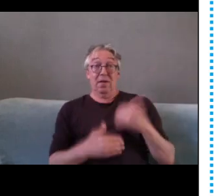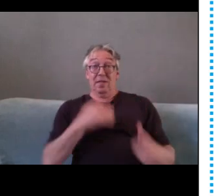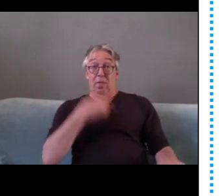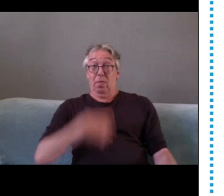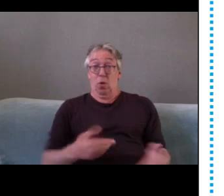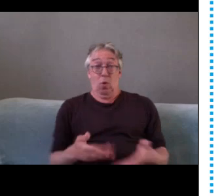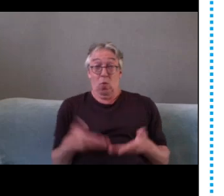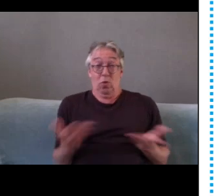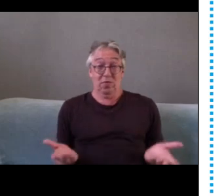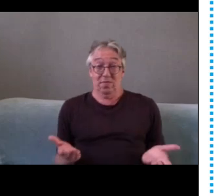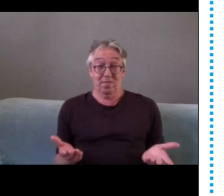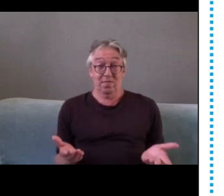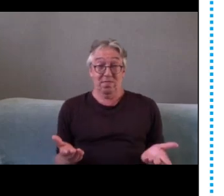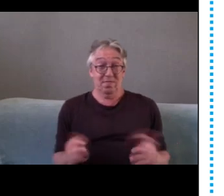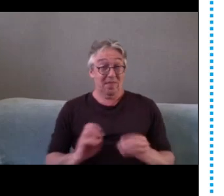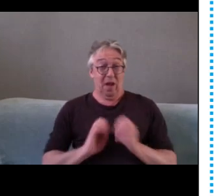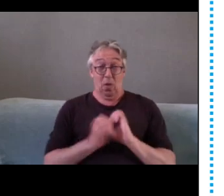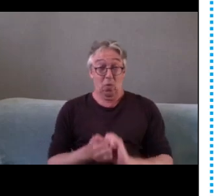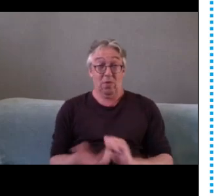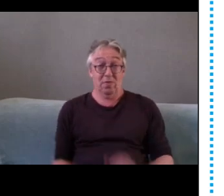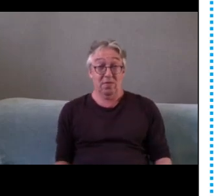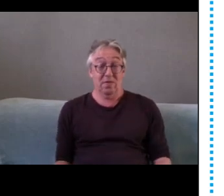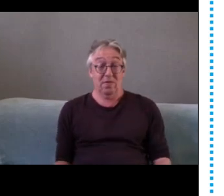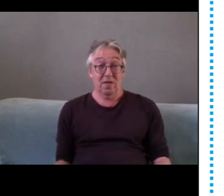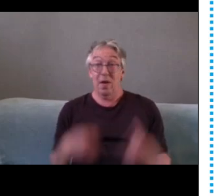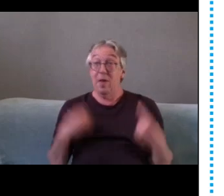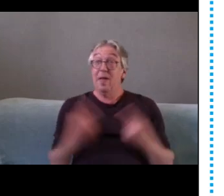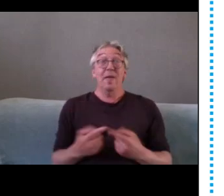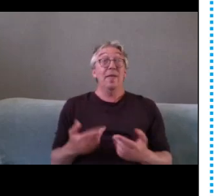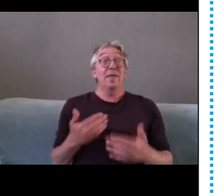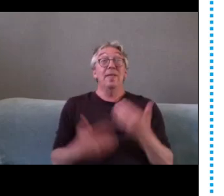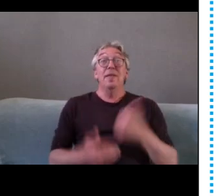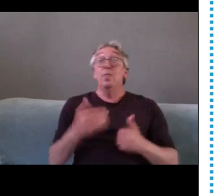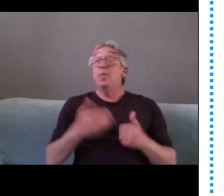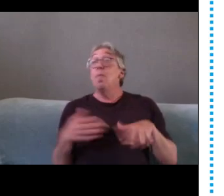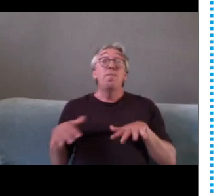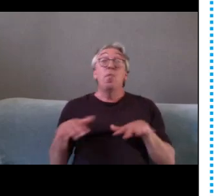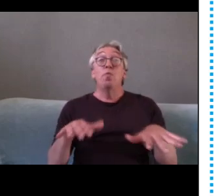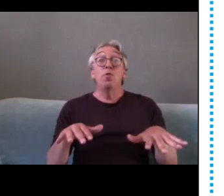and what we want to achieve thanks to legislation.